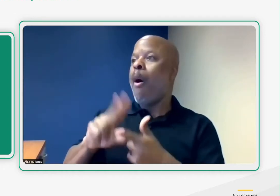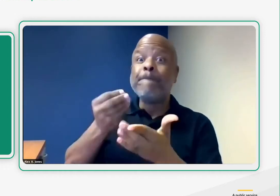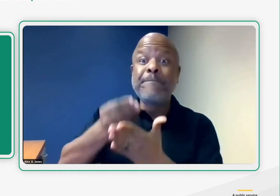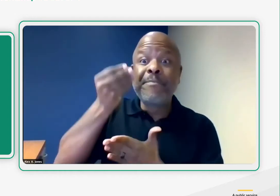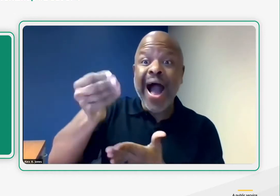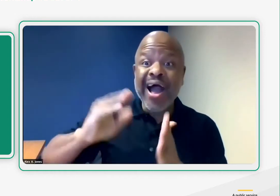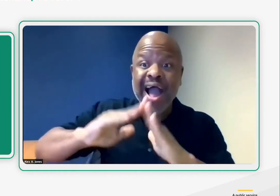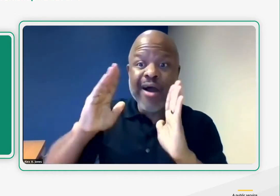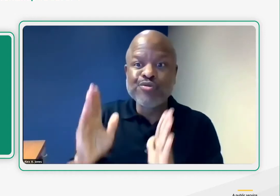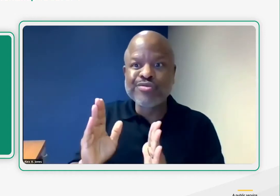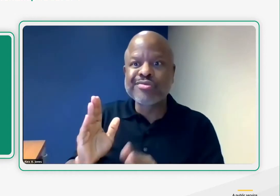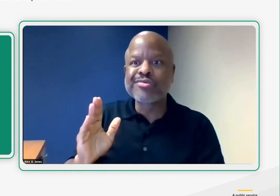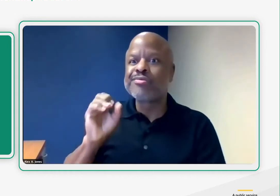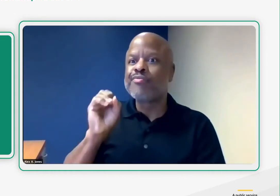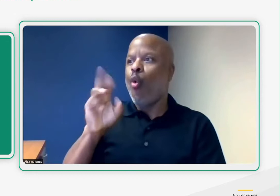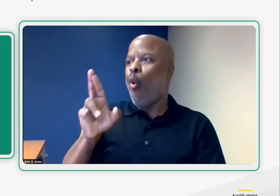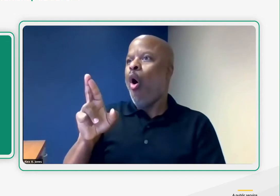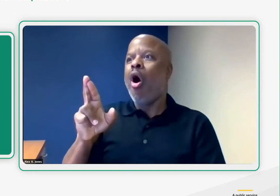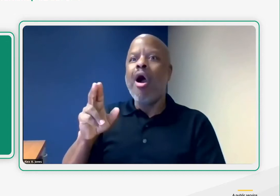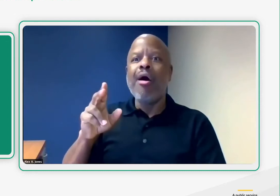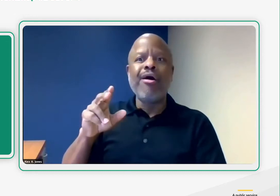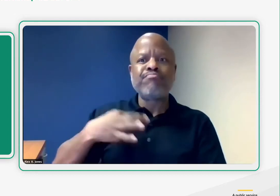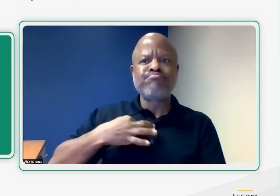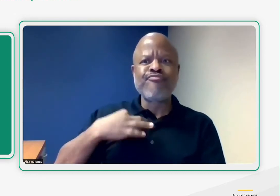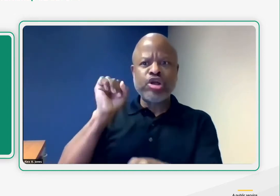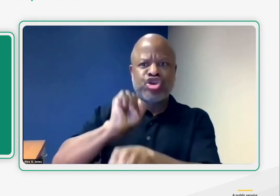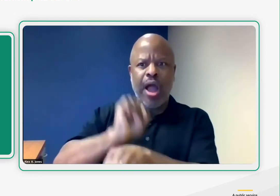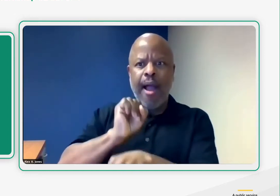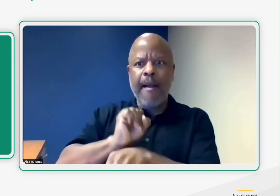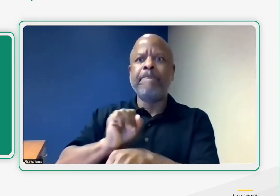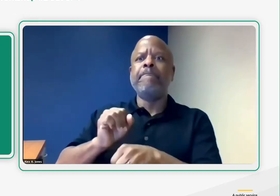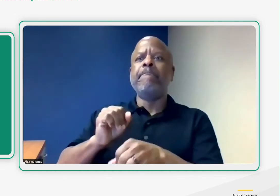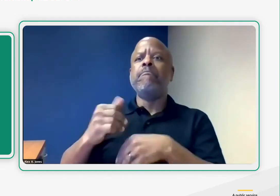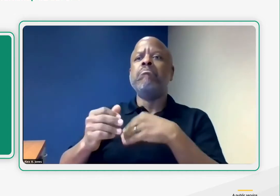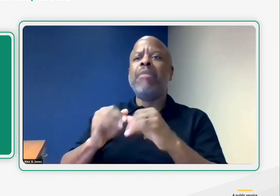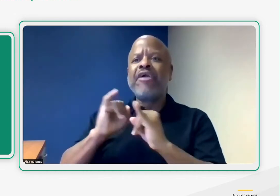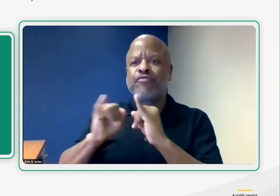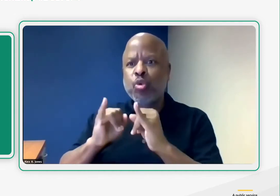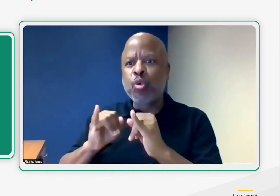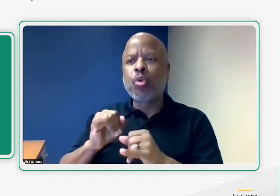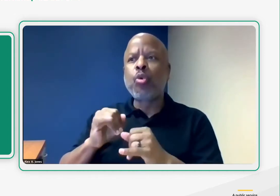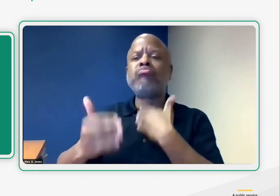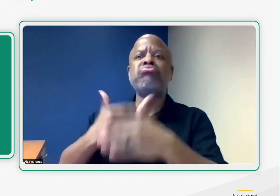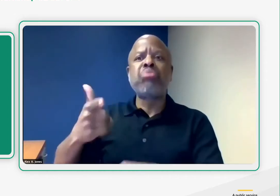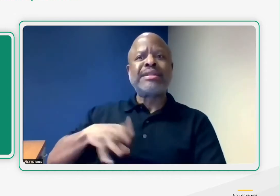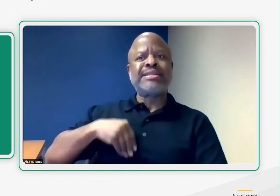buy a house. And when we apply for a job, or go through the interviewing process, and then we decide,